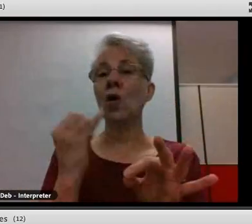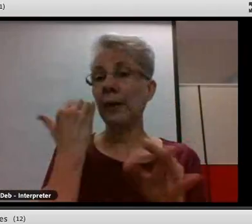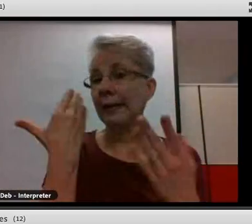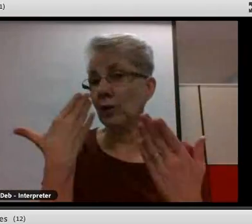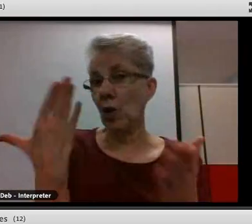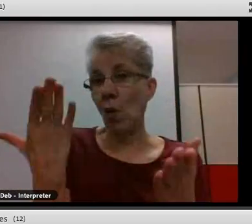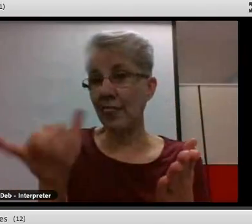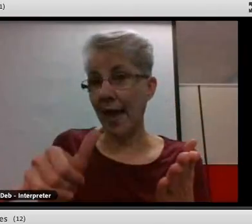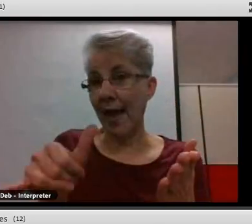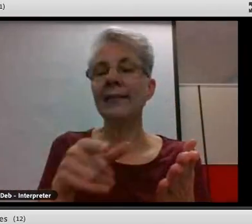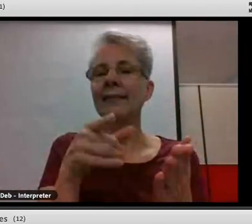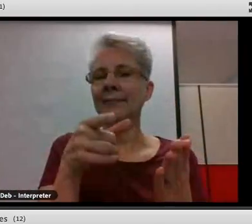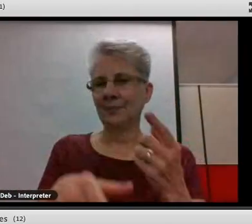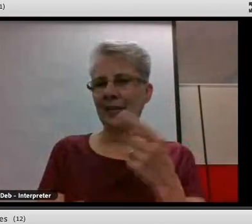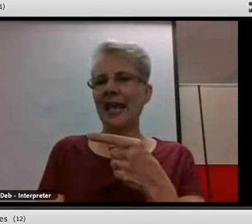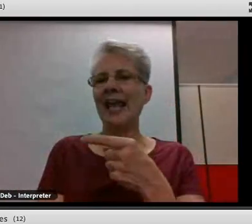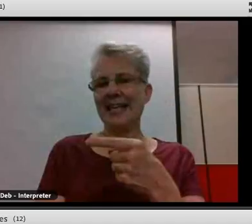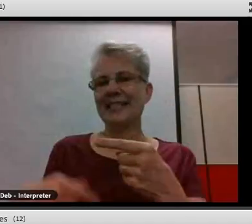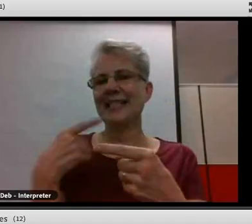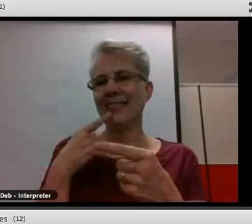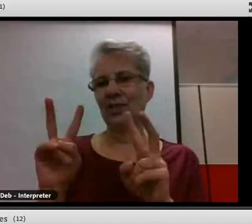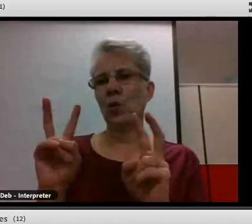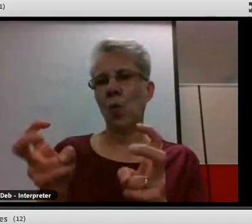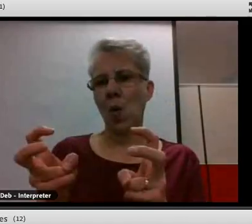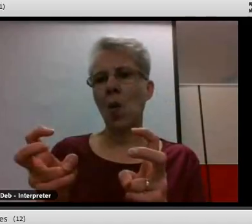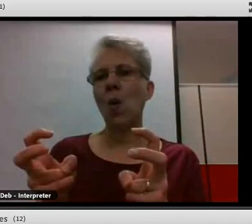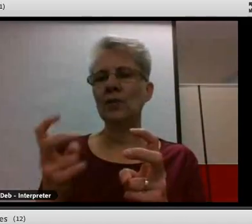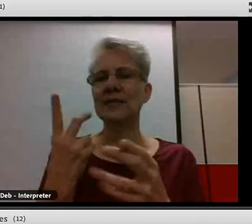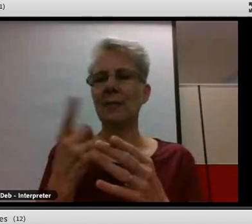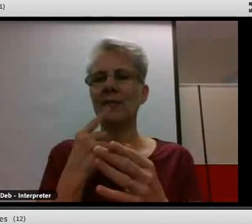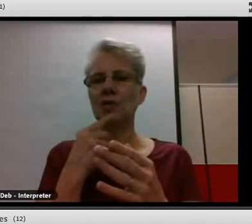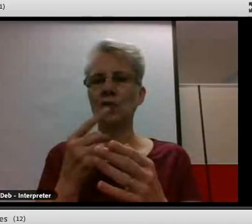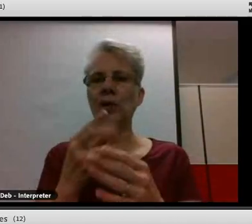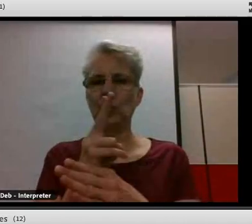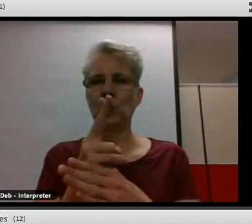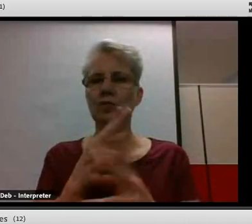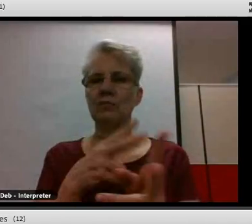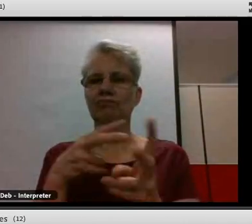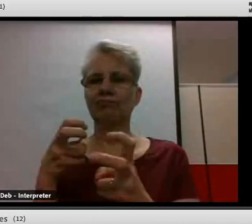and then also the community health assessment that I was talking about that'll help you kind of